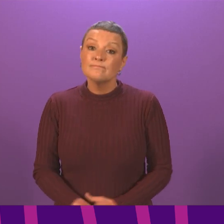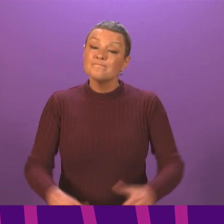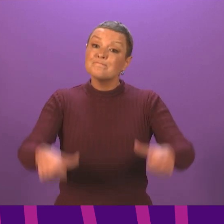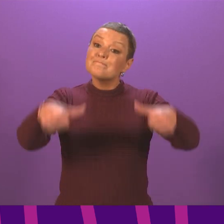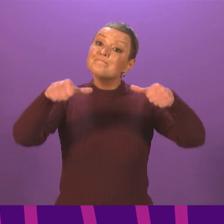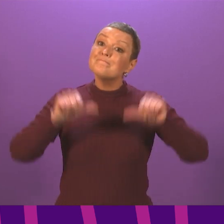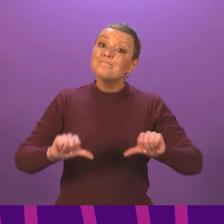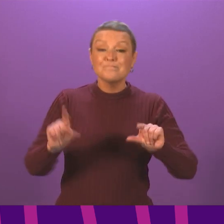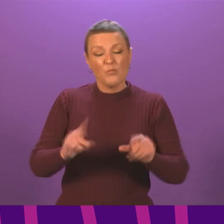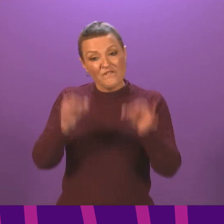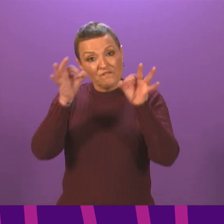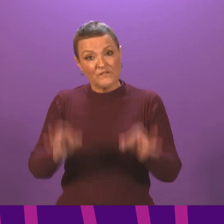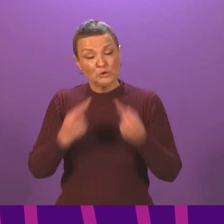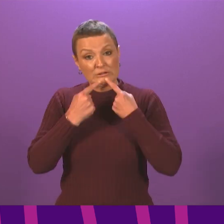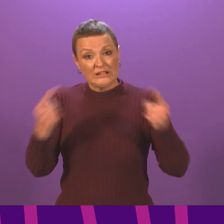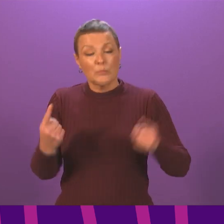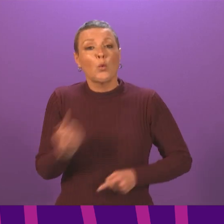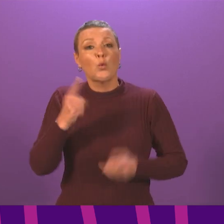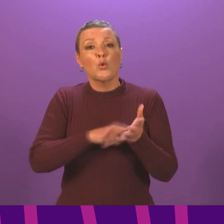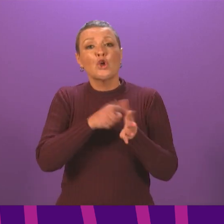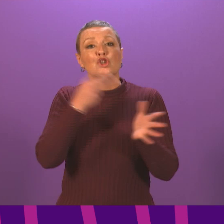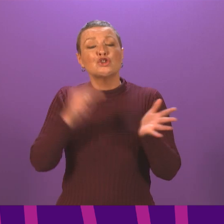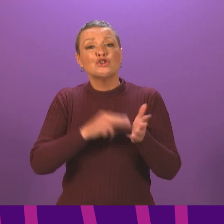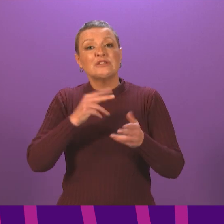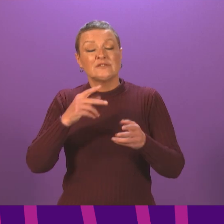The next item of business is a statement by Jeane Freeman on the roll-out of a testing